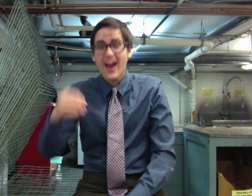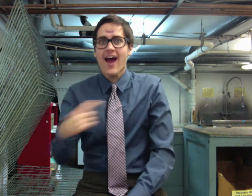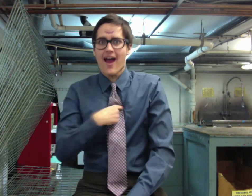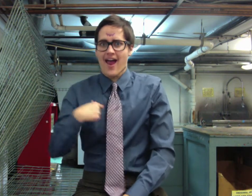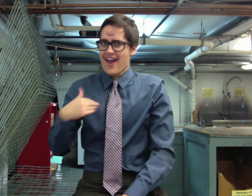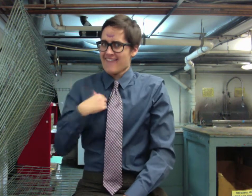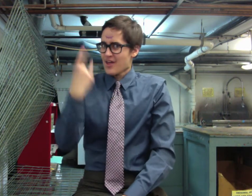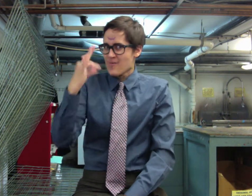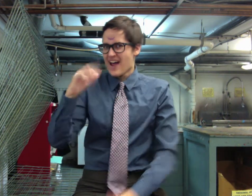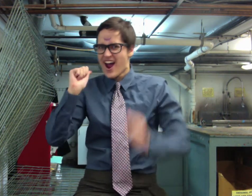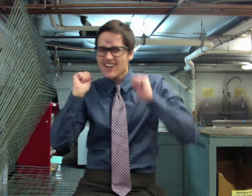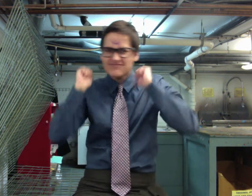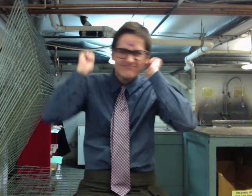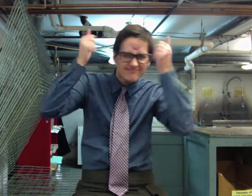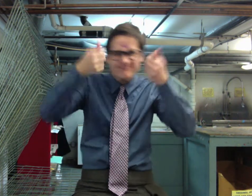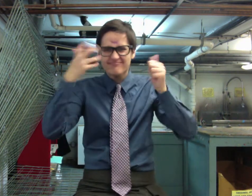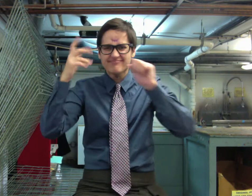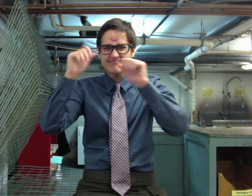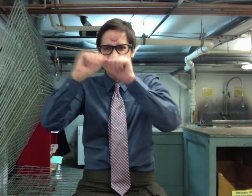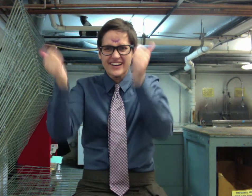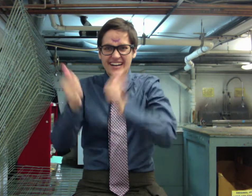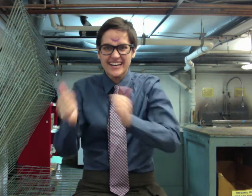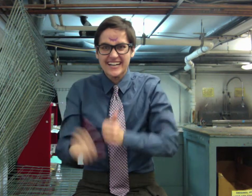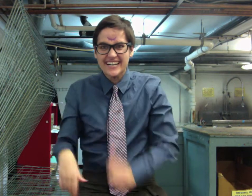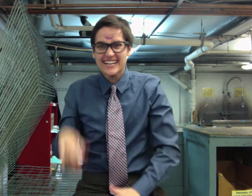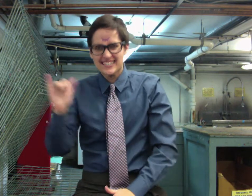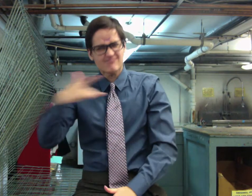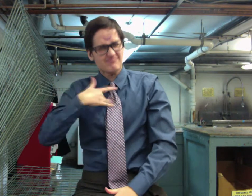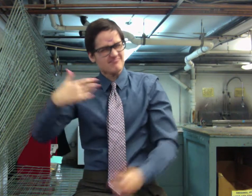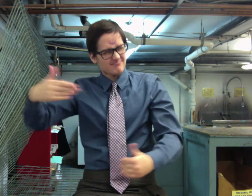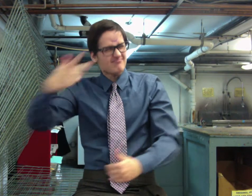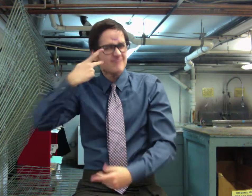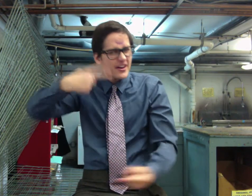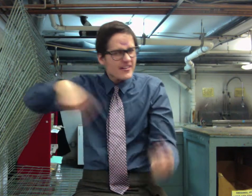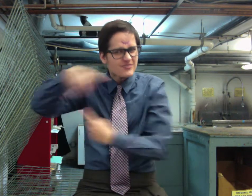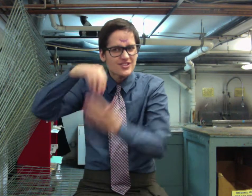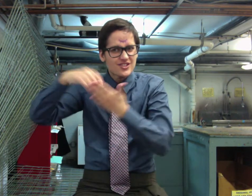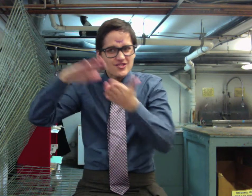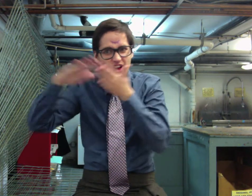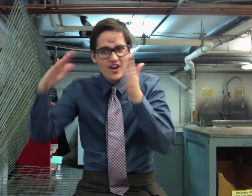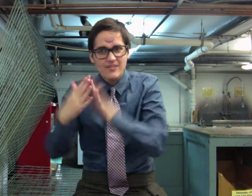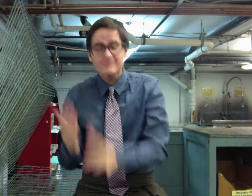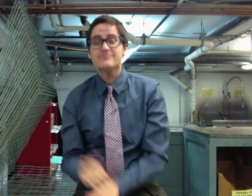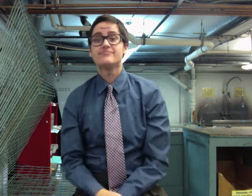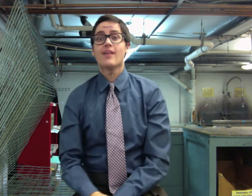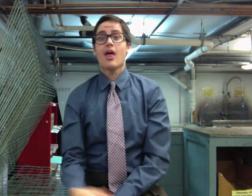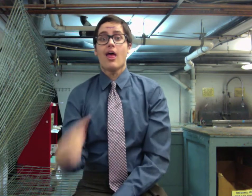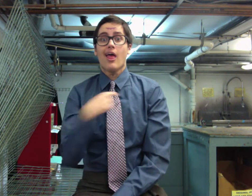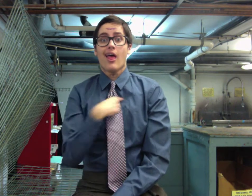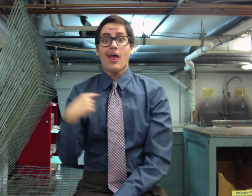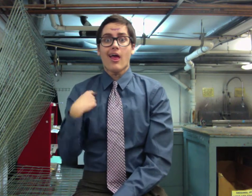have one of the mysterious hooded figures often seen around town. We did